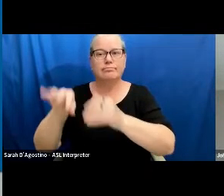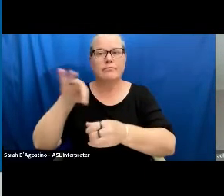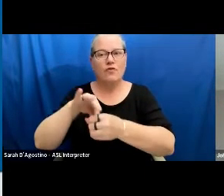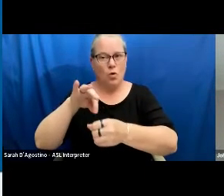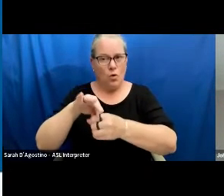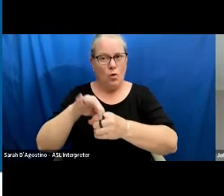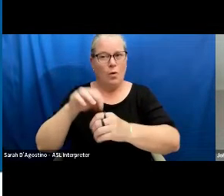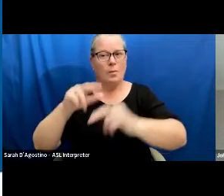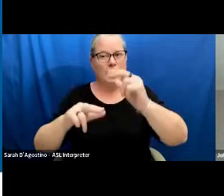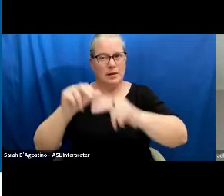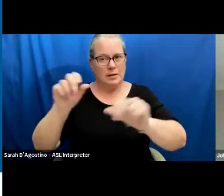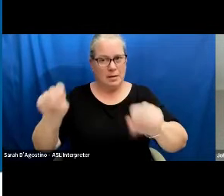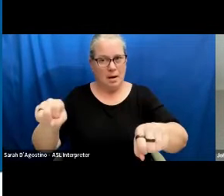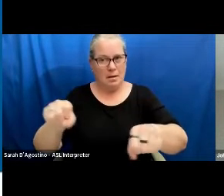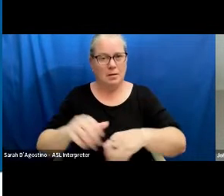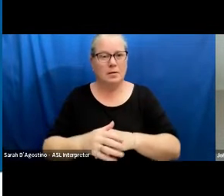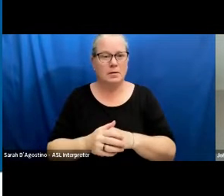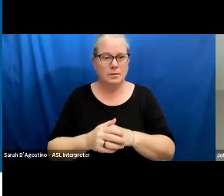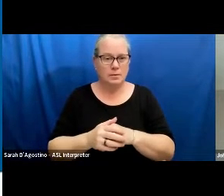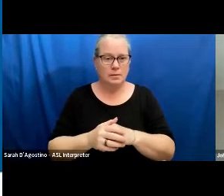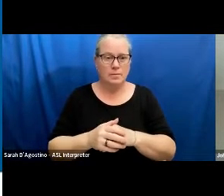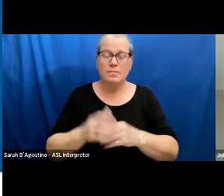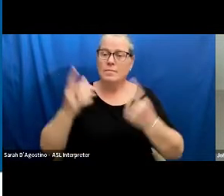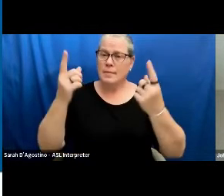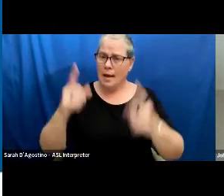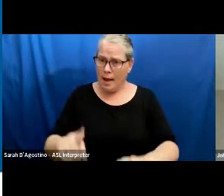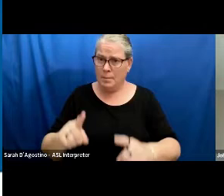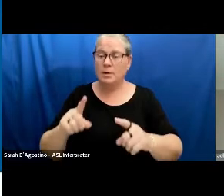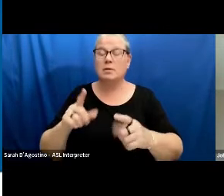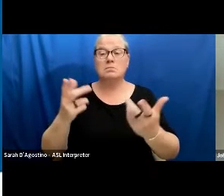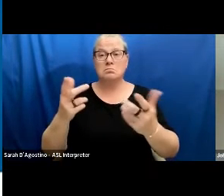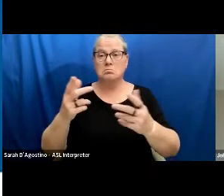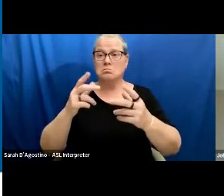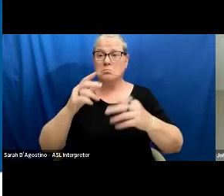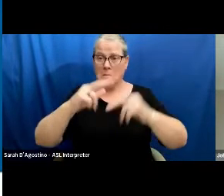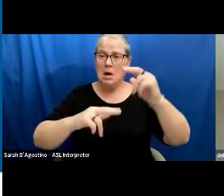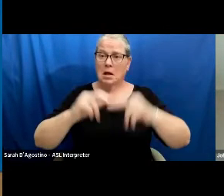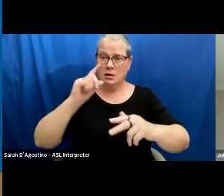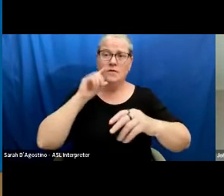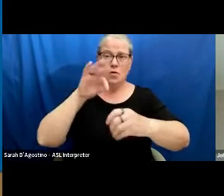polling places have found ways to accommodate the needs of each and every one of us everyone